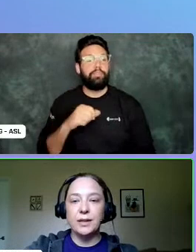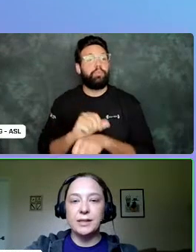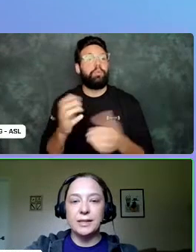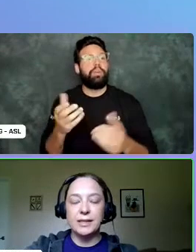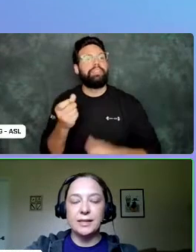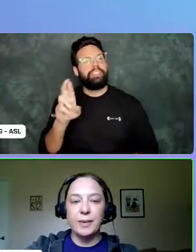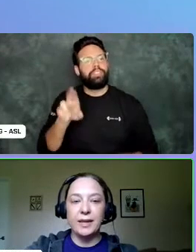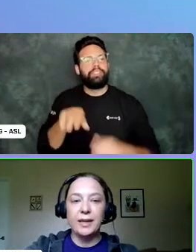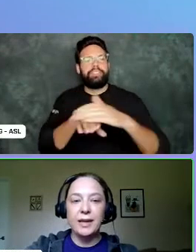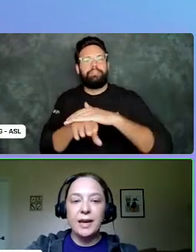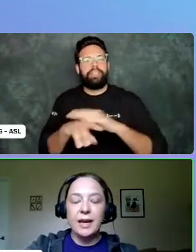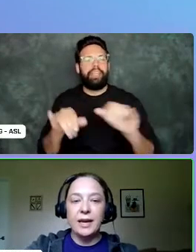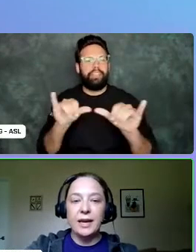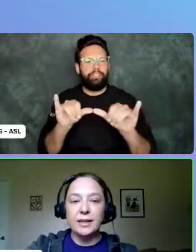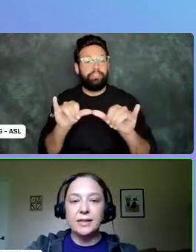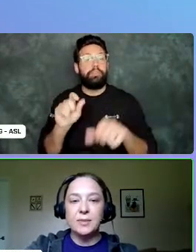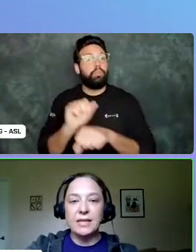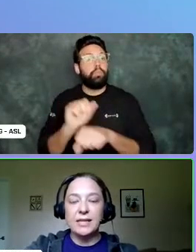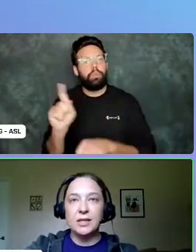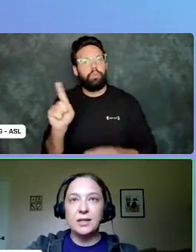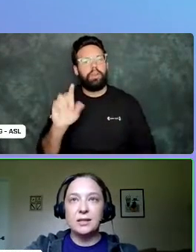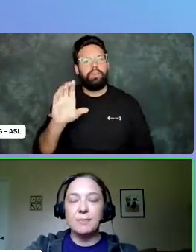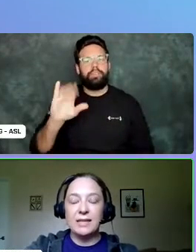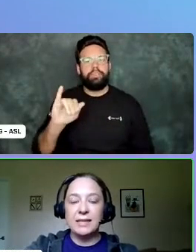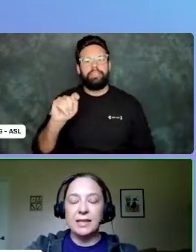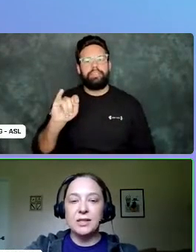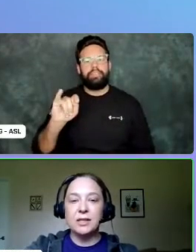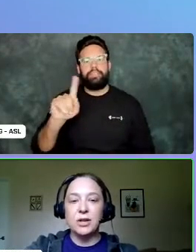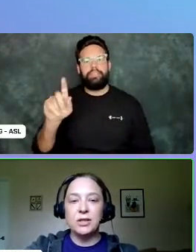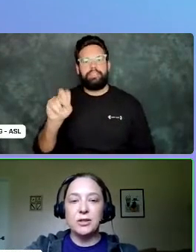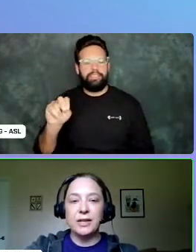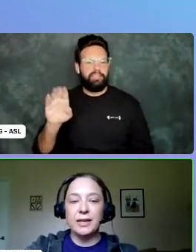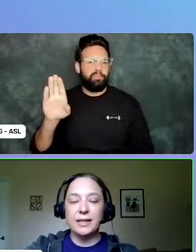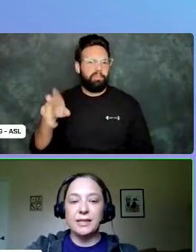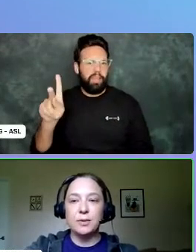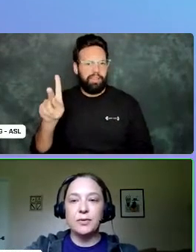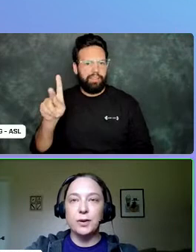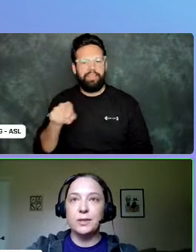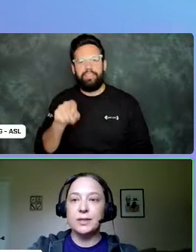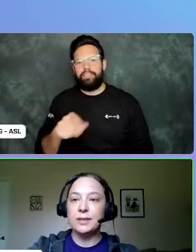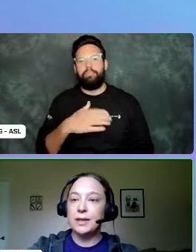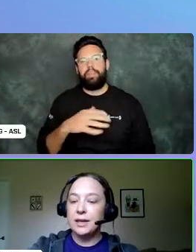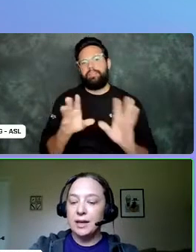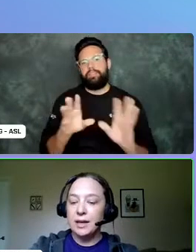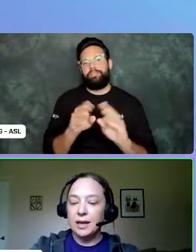[Rachele DiTullio] Thanks Josh. Hello everyone. My Rachel name is detullio. I'm a